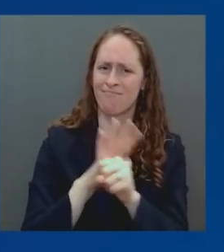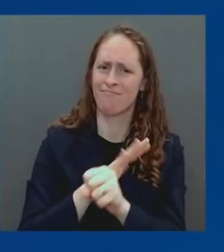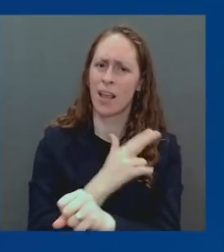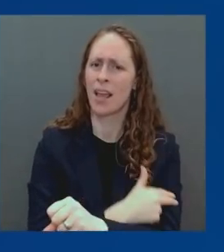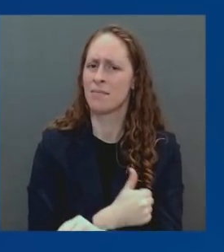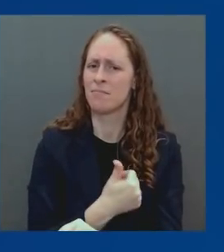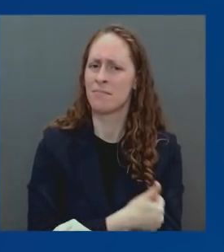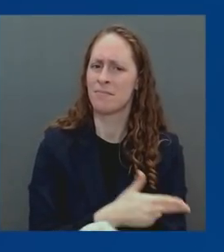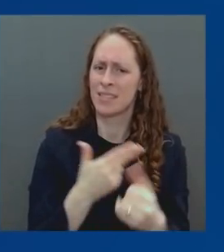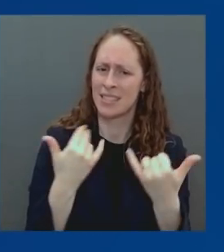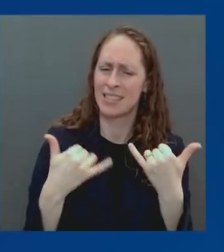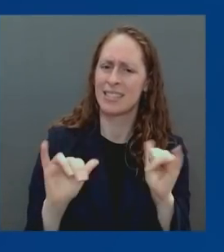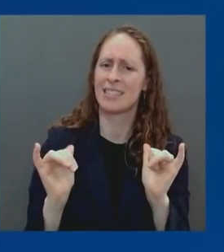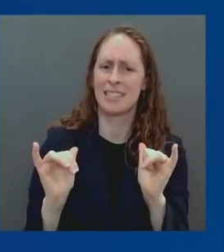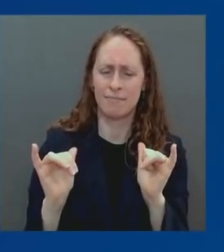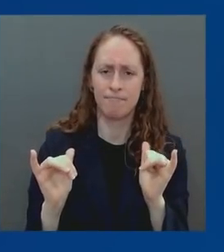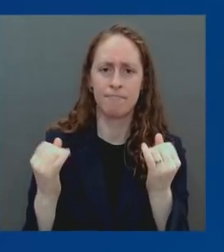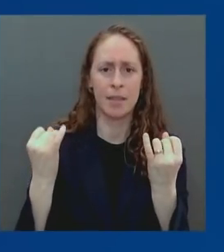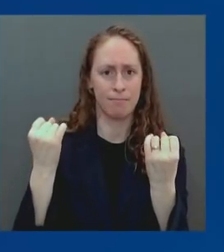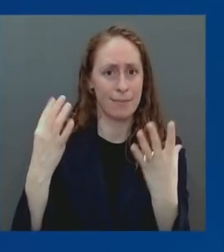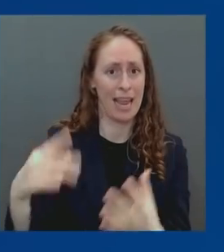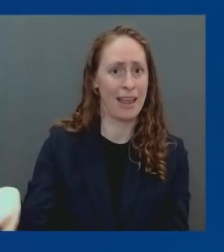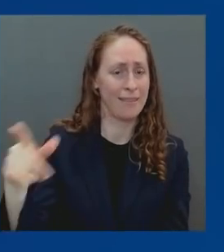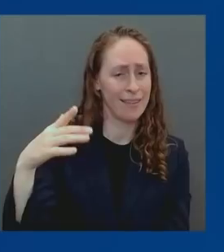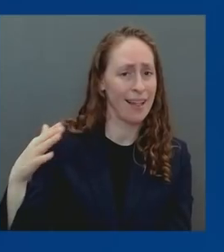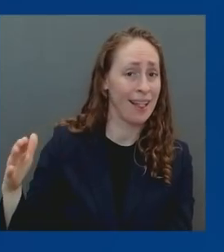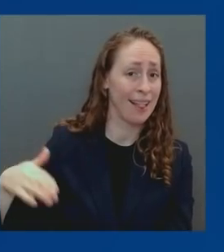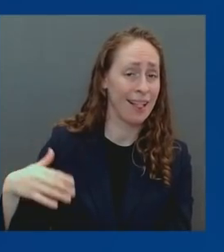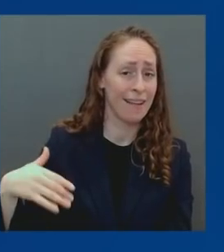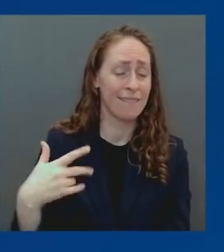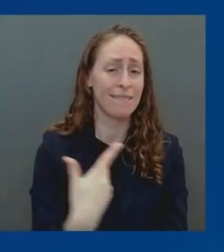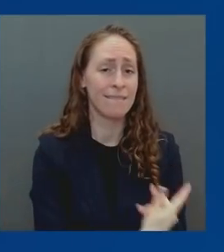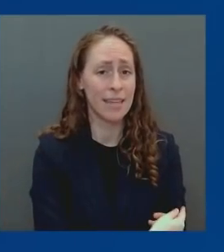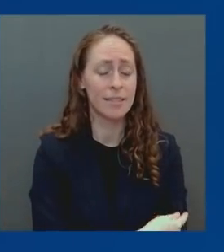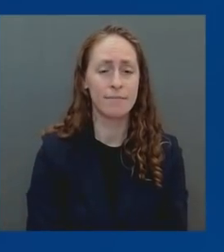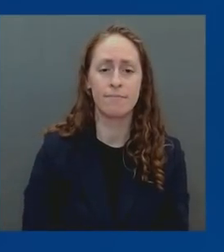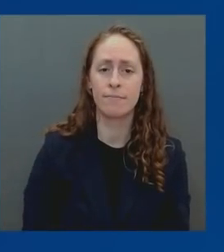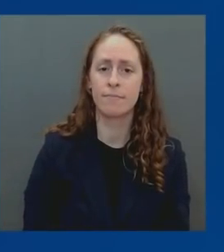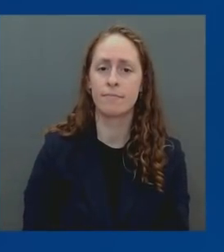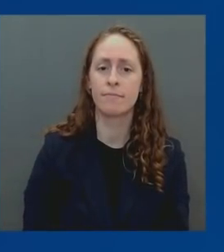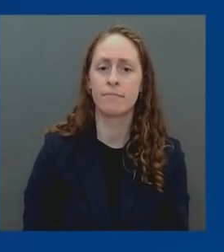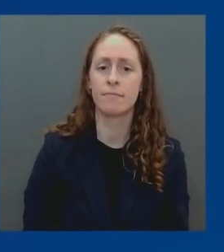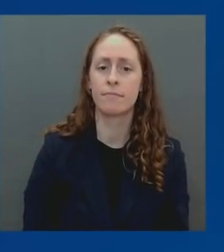you know, planning for the future. The most important thing that we have now,